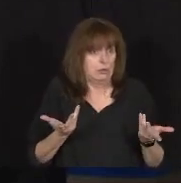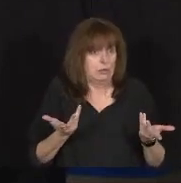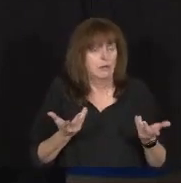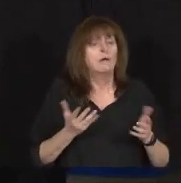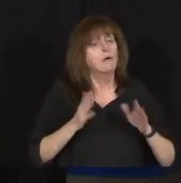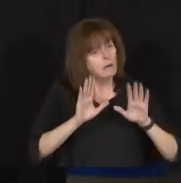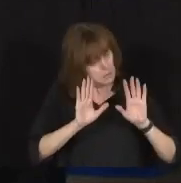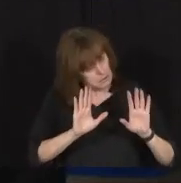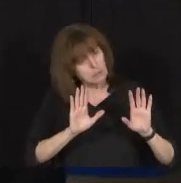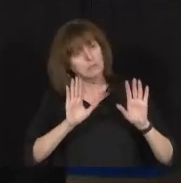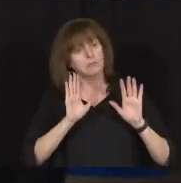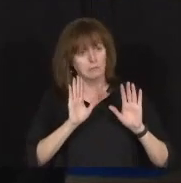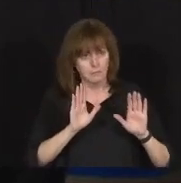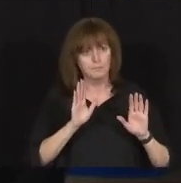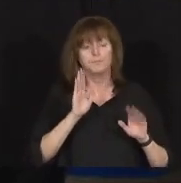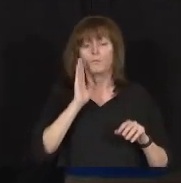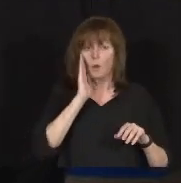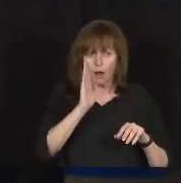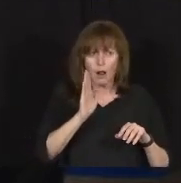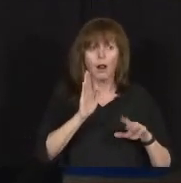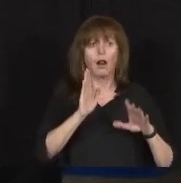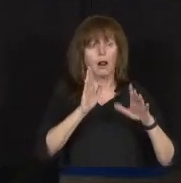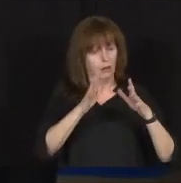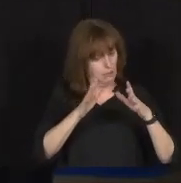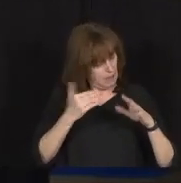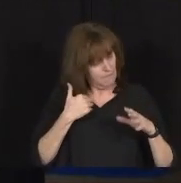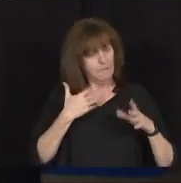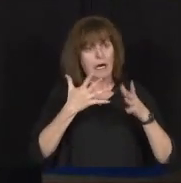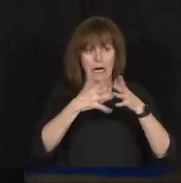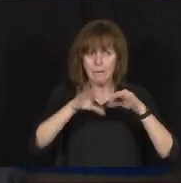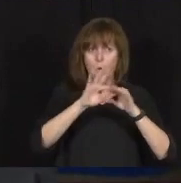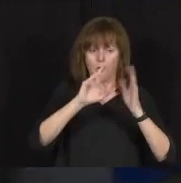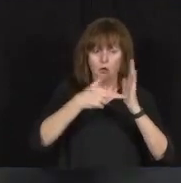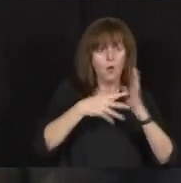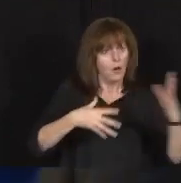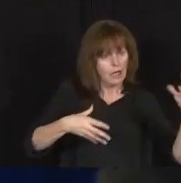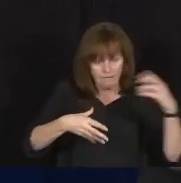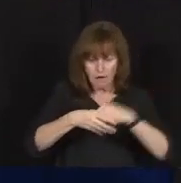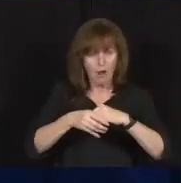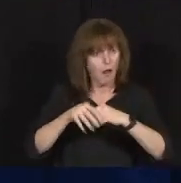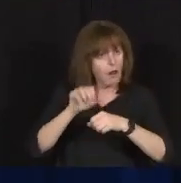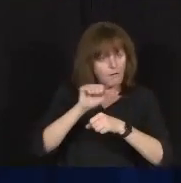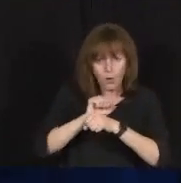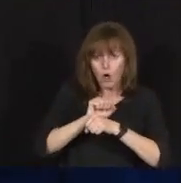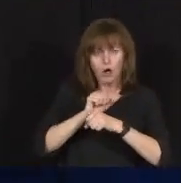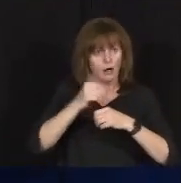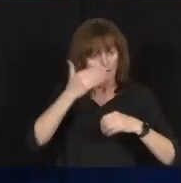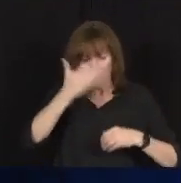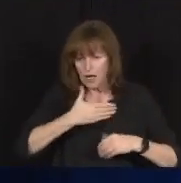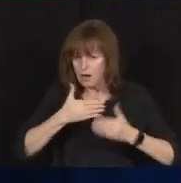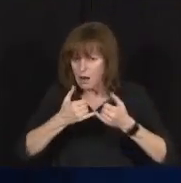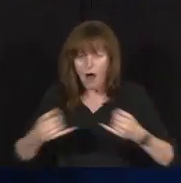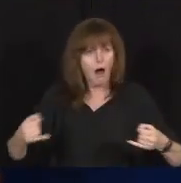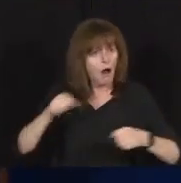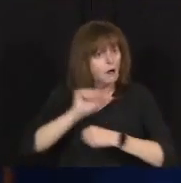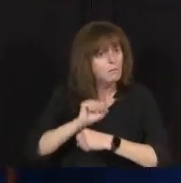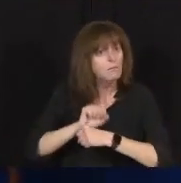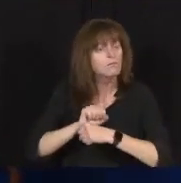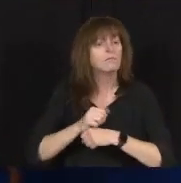other than to say they would have a very important role. All of the work on the front line is really important. This will be the